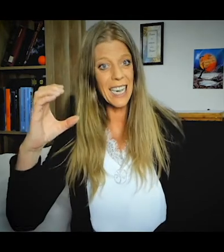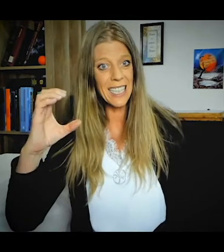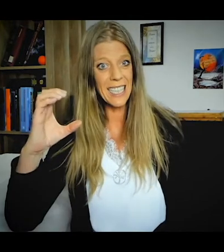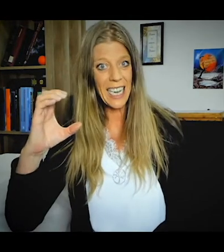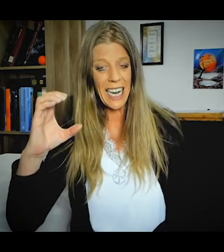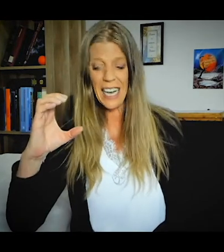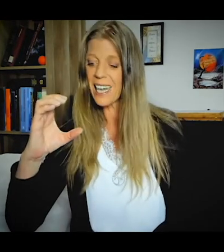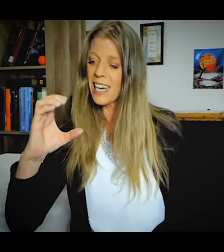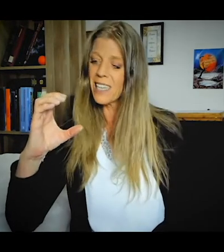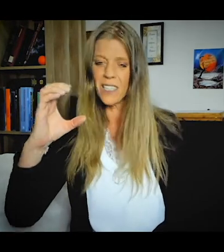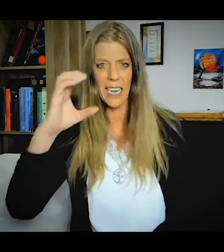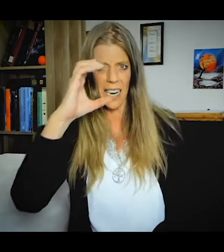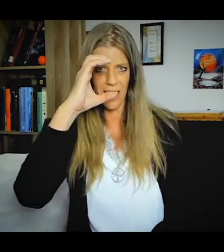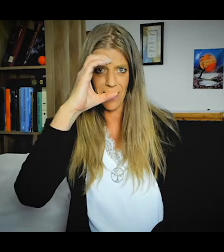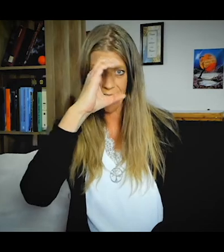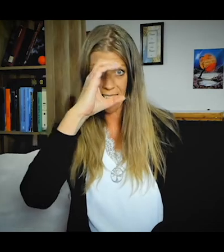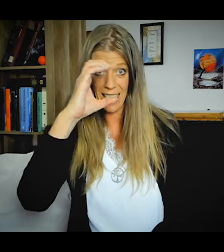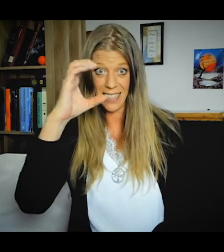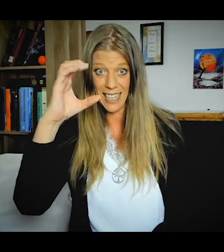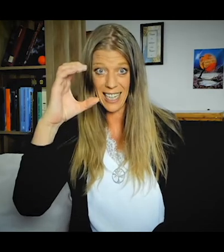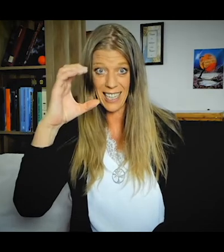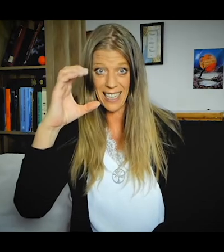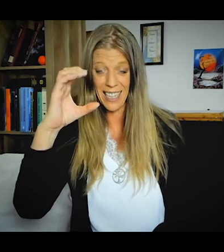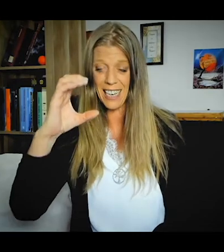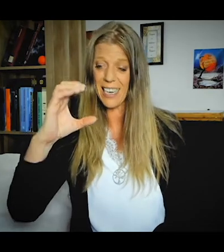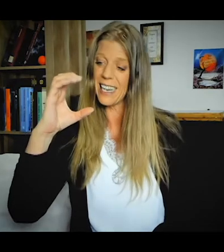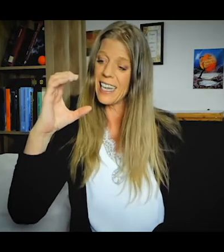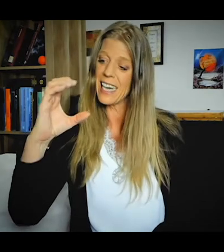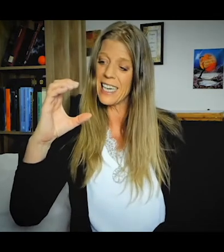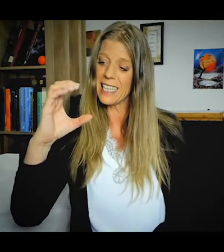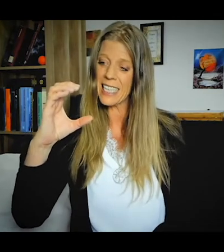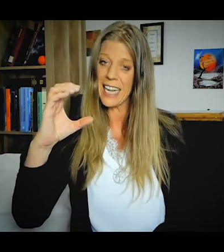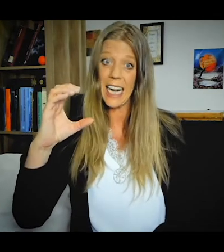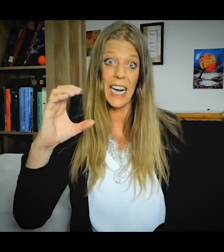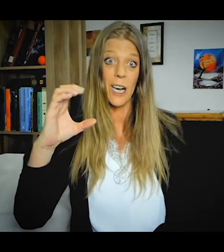C - It kinda looks like a C, doesn't it? - C -